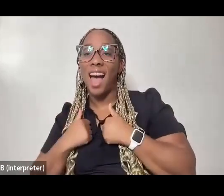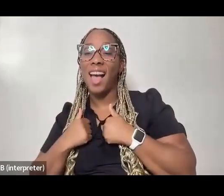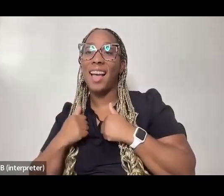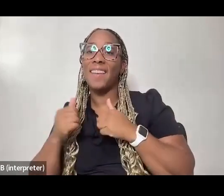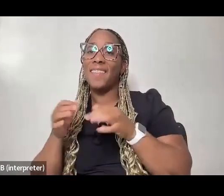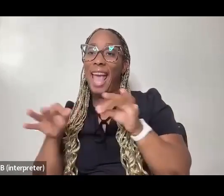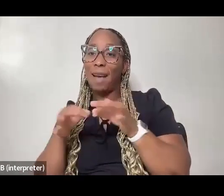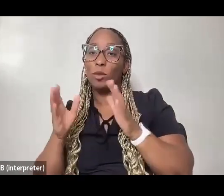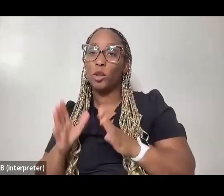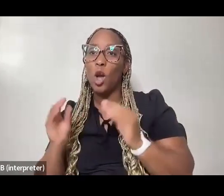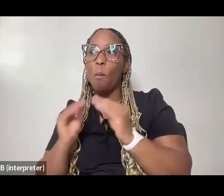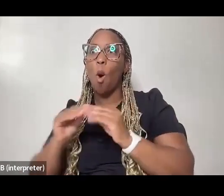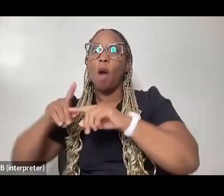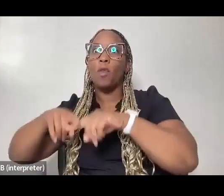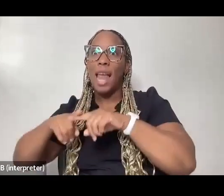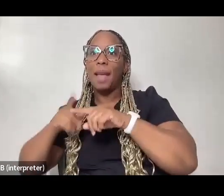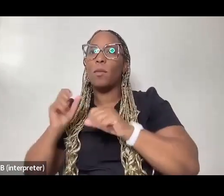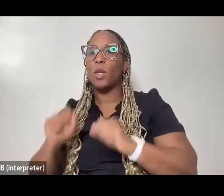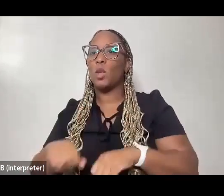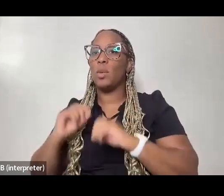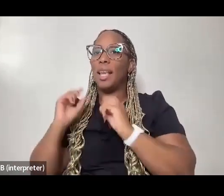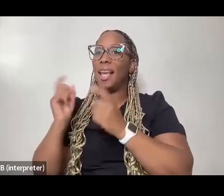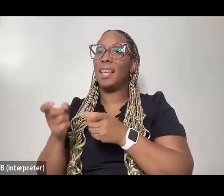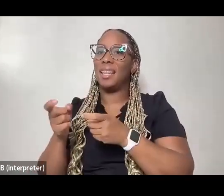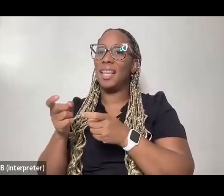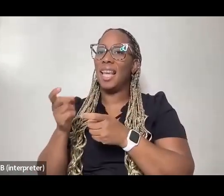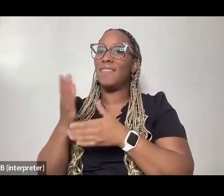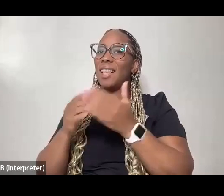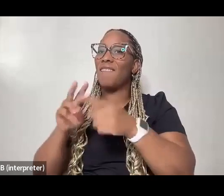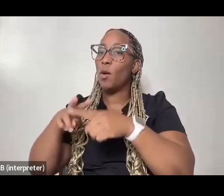much more reliable. You can give them vocabulary